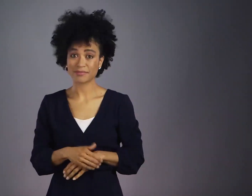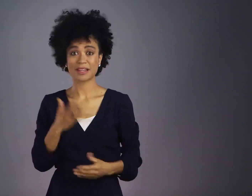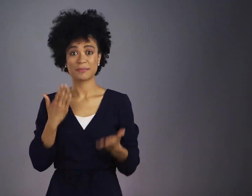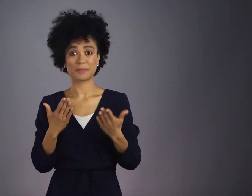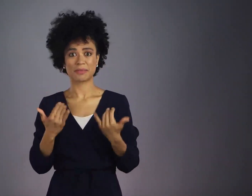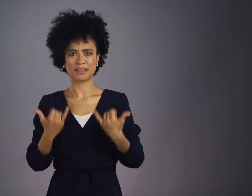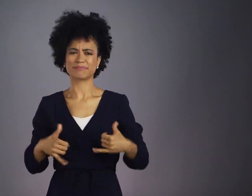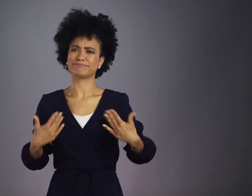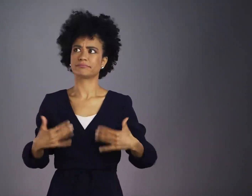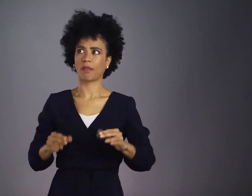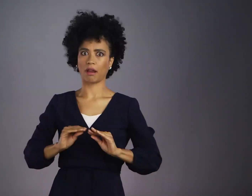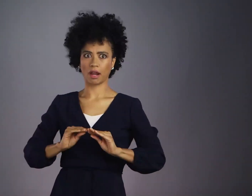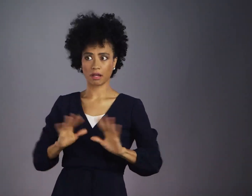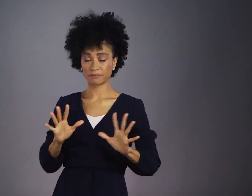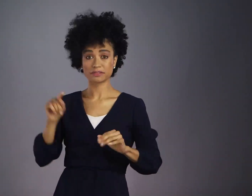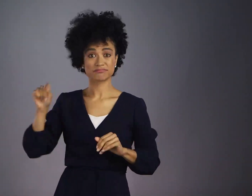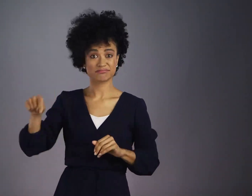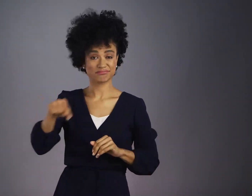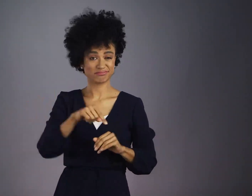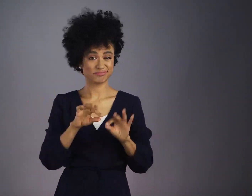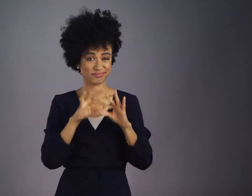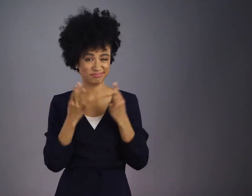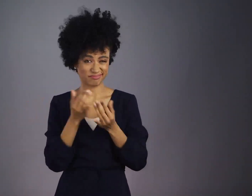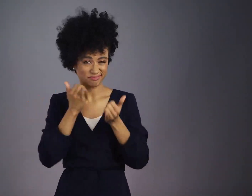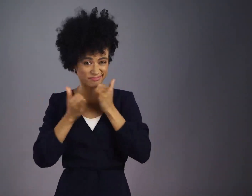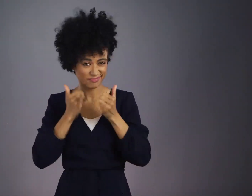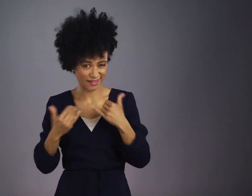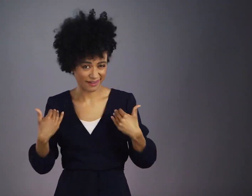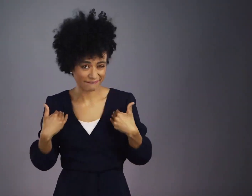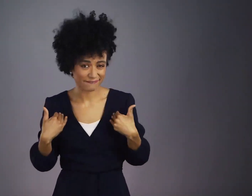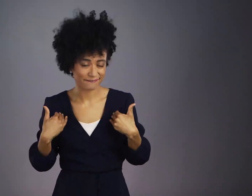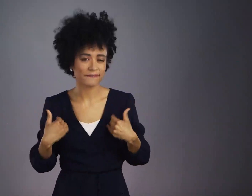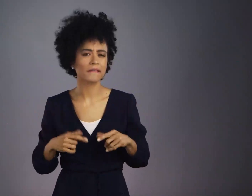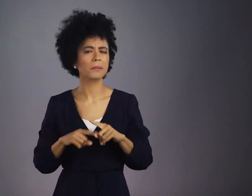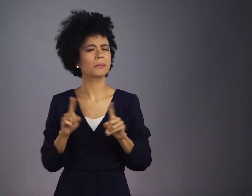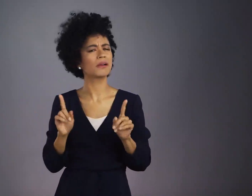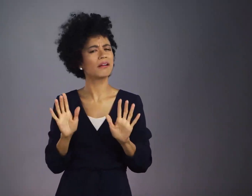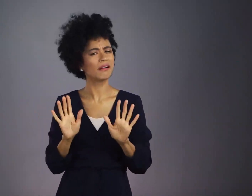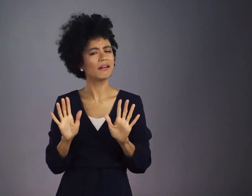but the chances are that our own actions are partly responsible.